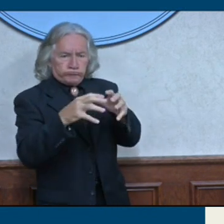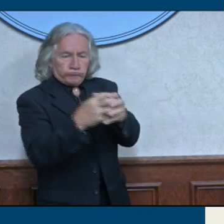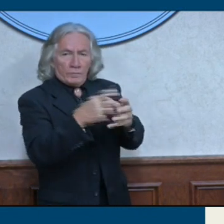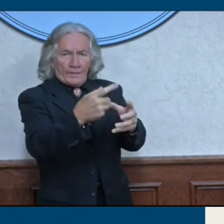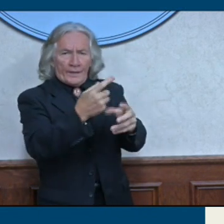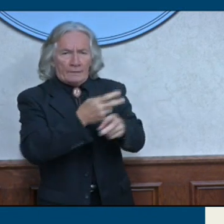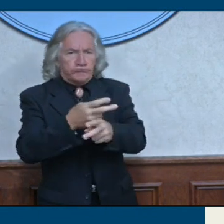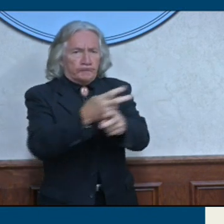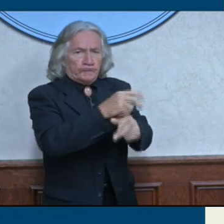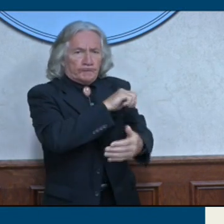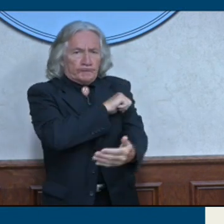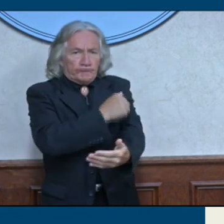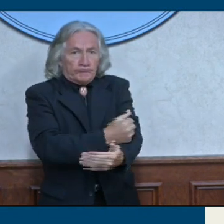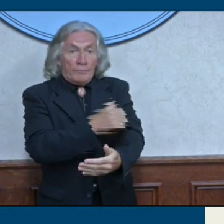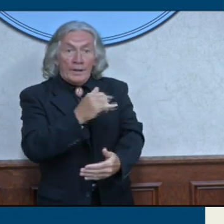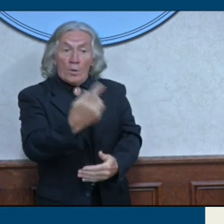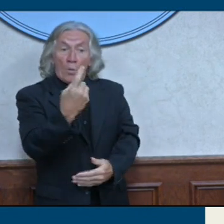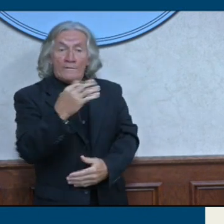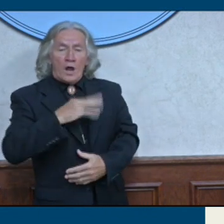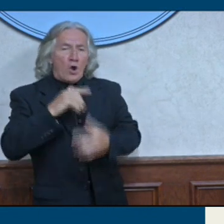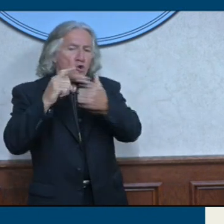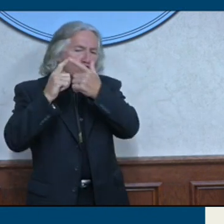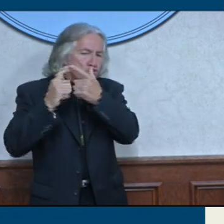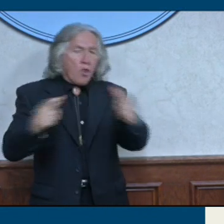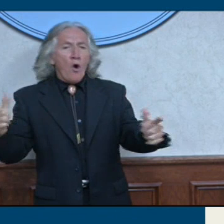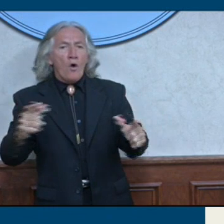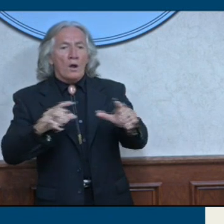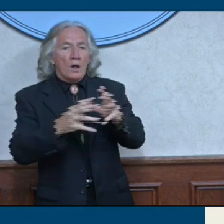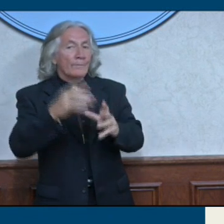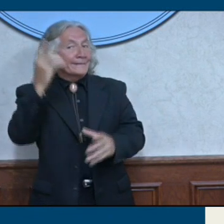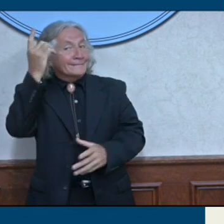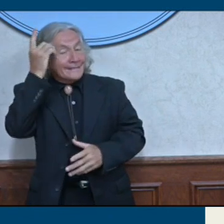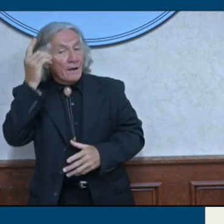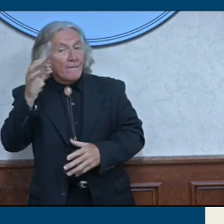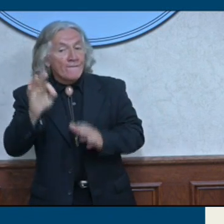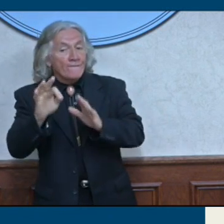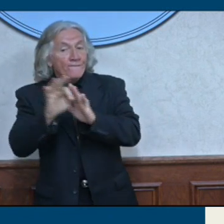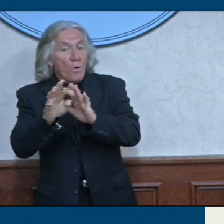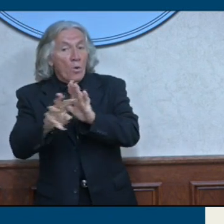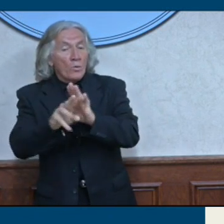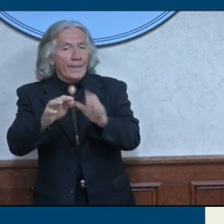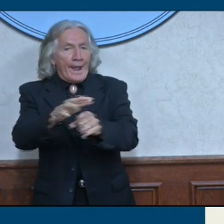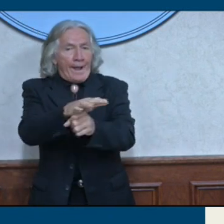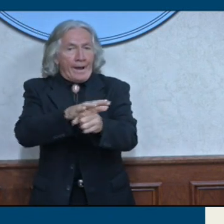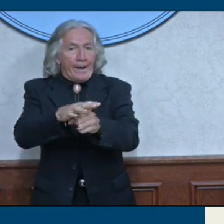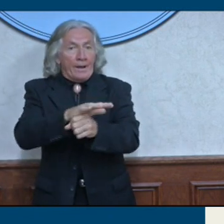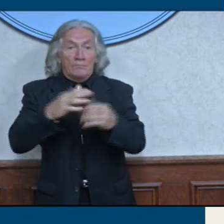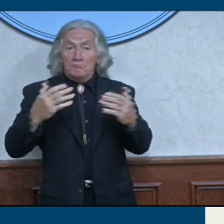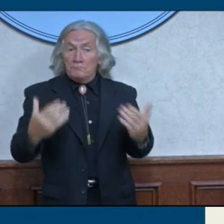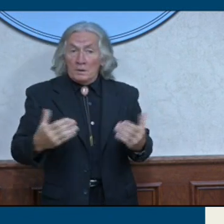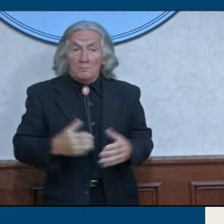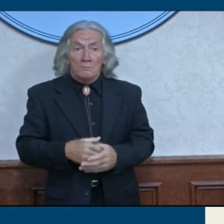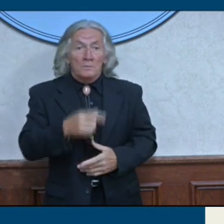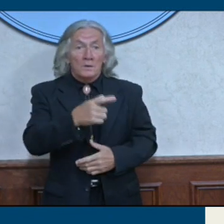THINGS LIKE THAT THEY ARE MANAGED BY REGIONAL ADVISORY COUNCILS ARE RACKS IS WHAT WE REFER TO HIM AS AND TSA HE IS